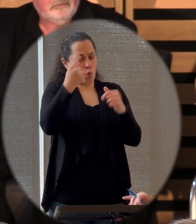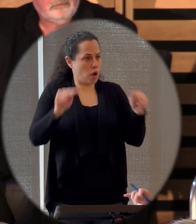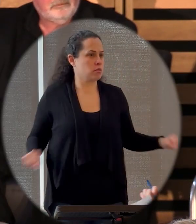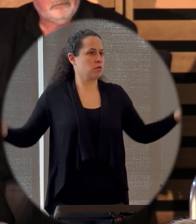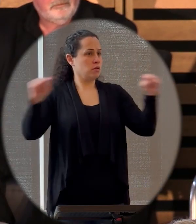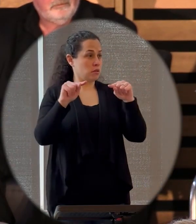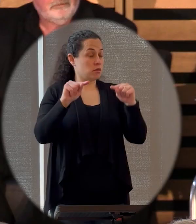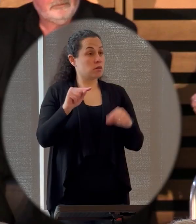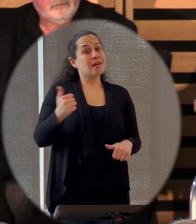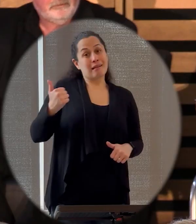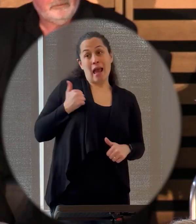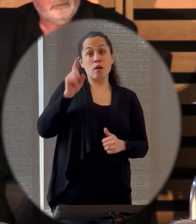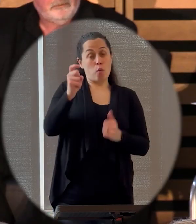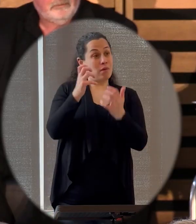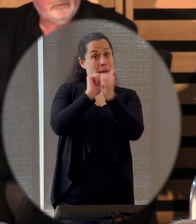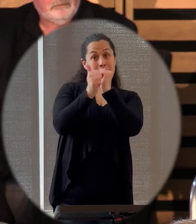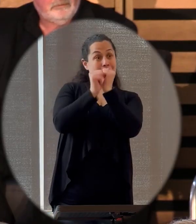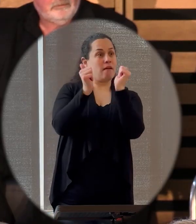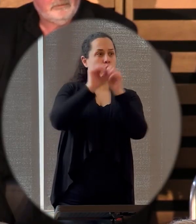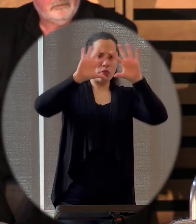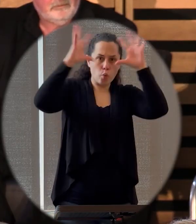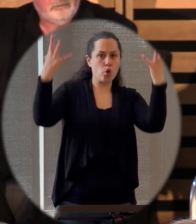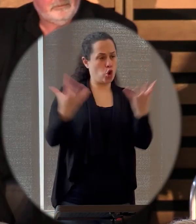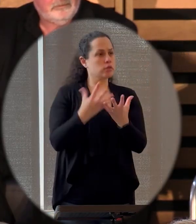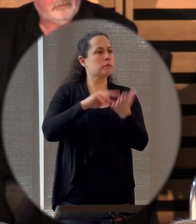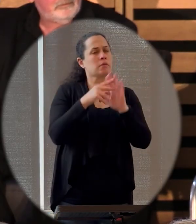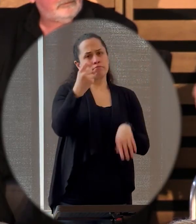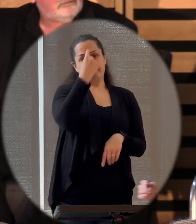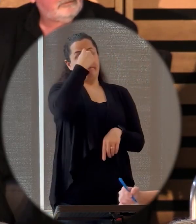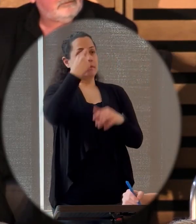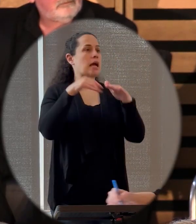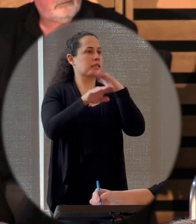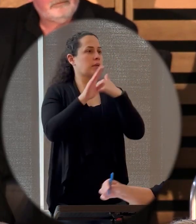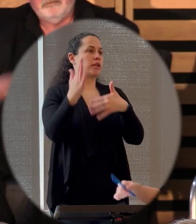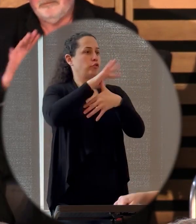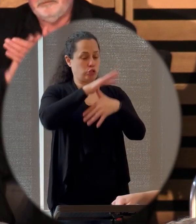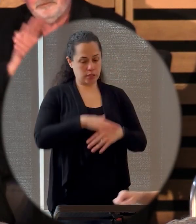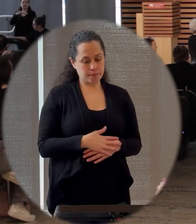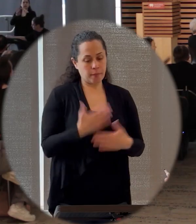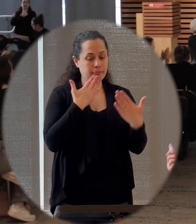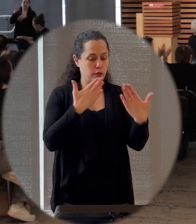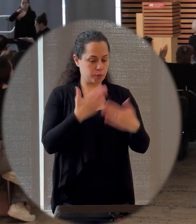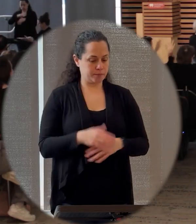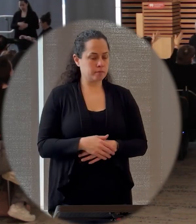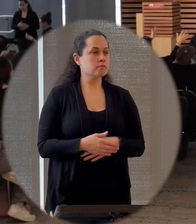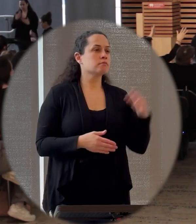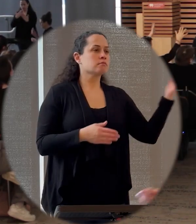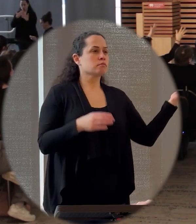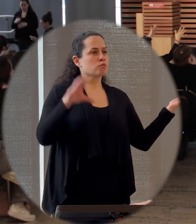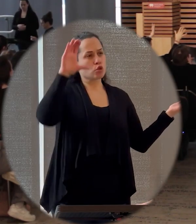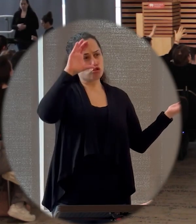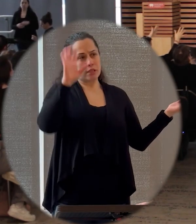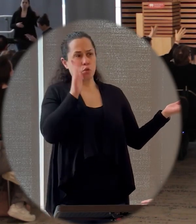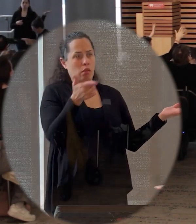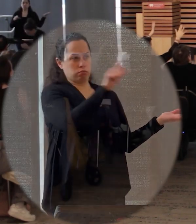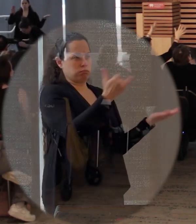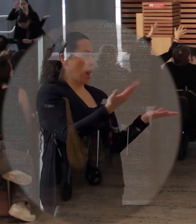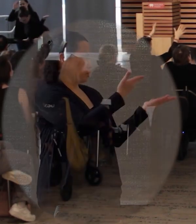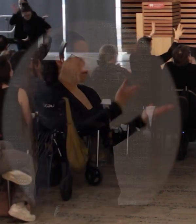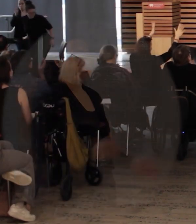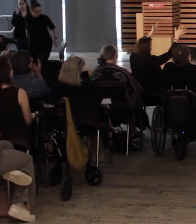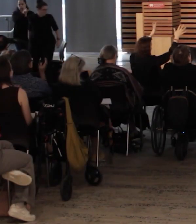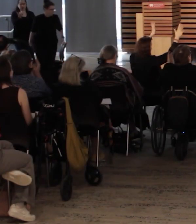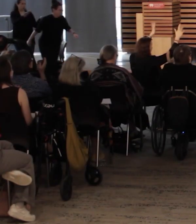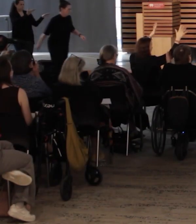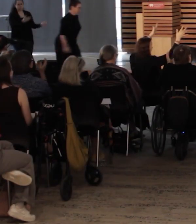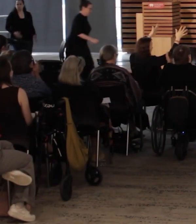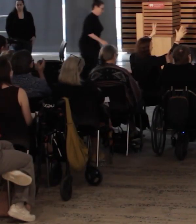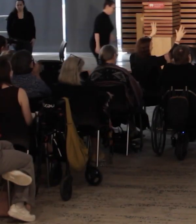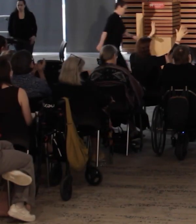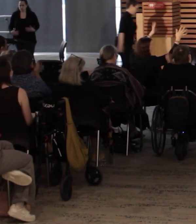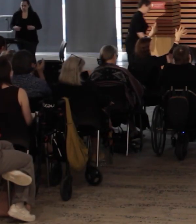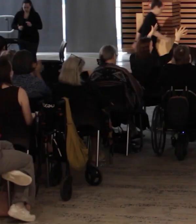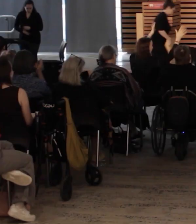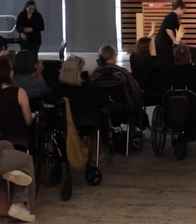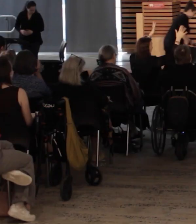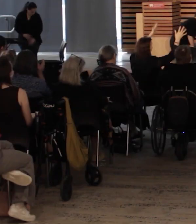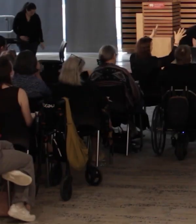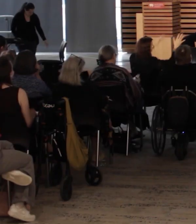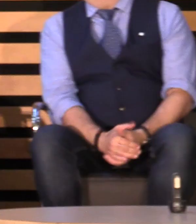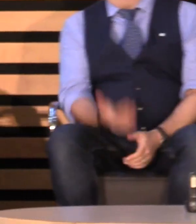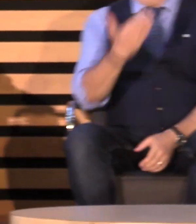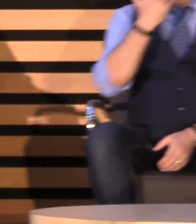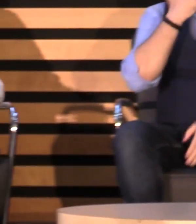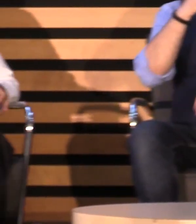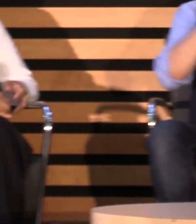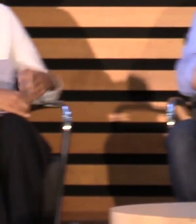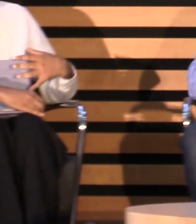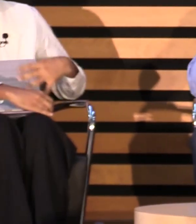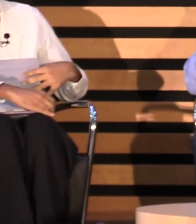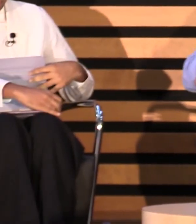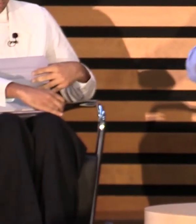remain competitive in a global marketplace, we have to get this right. Thanks for having me.